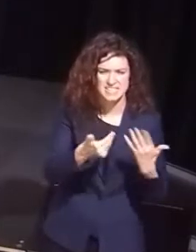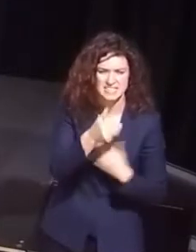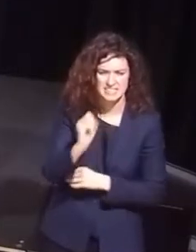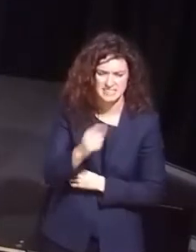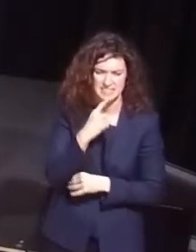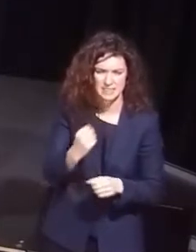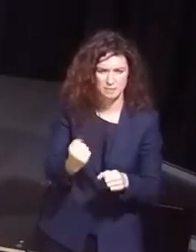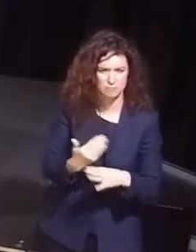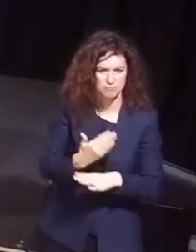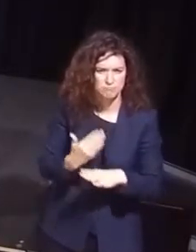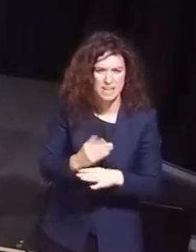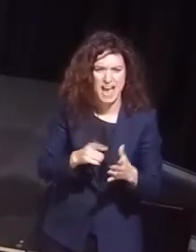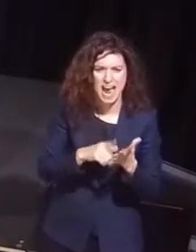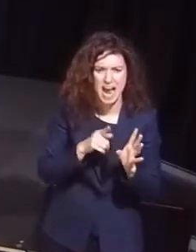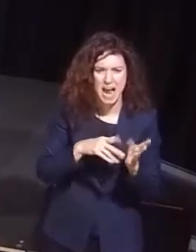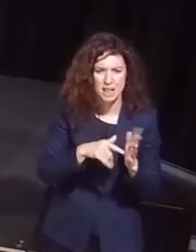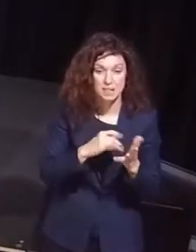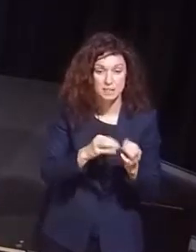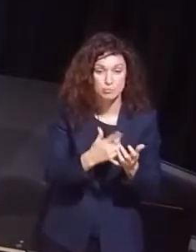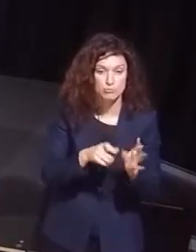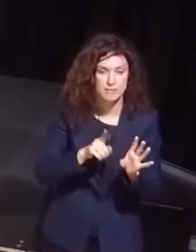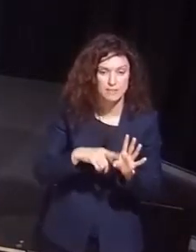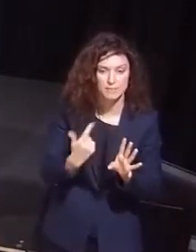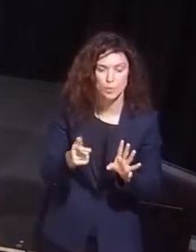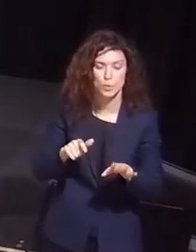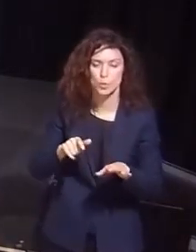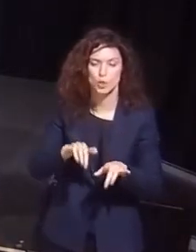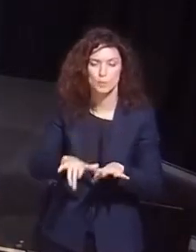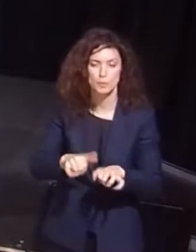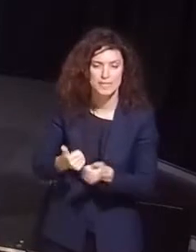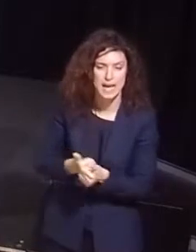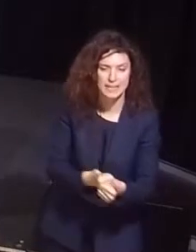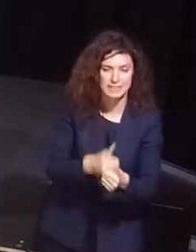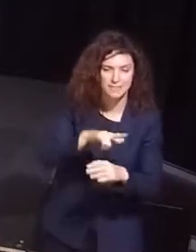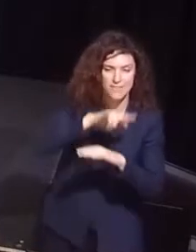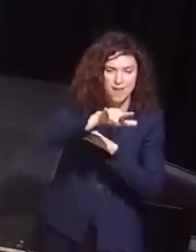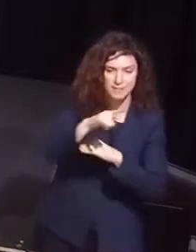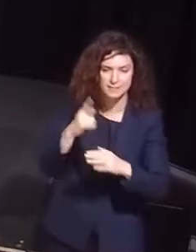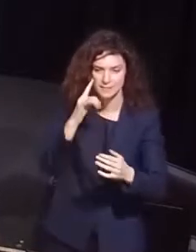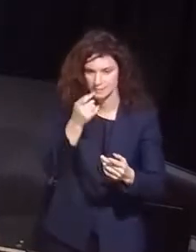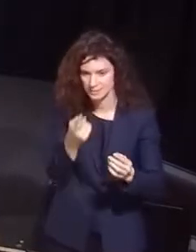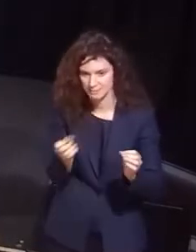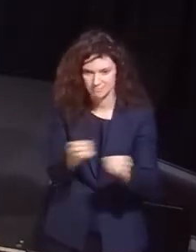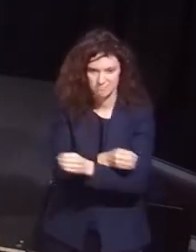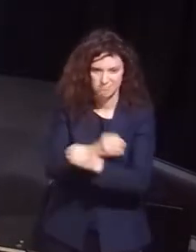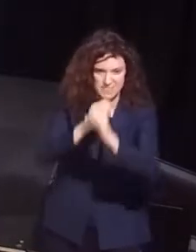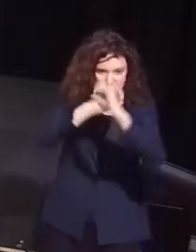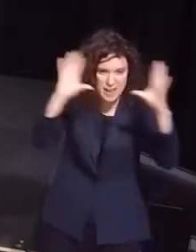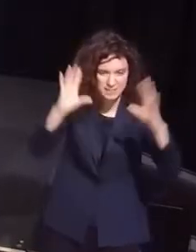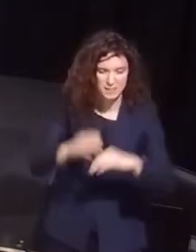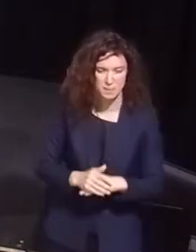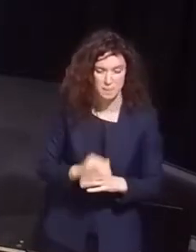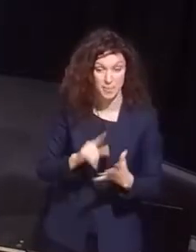in Aylesbury on computer aided flight simulators. Working Saturday mornings in the flight simulator lab